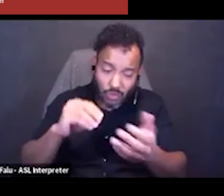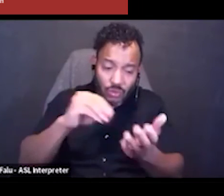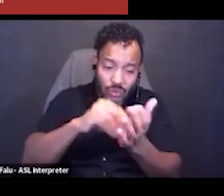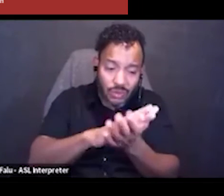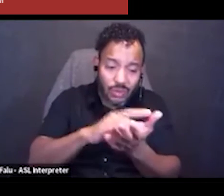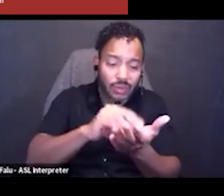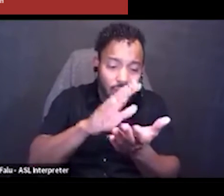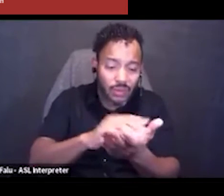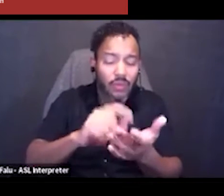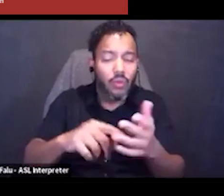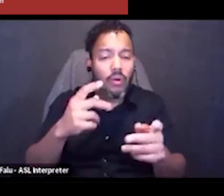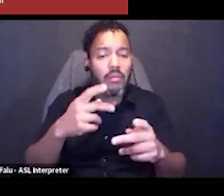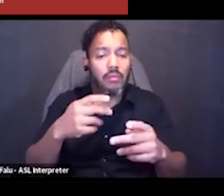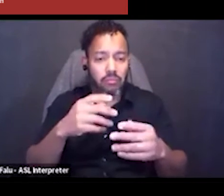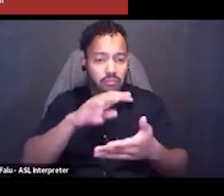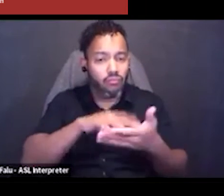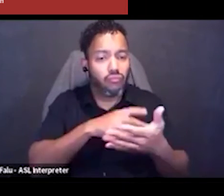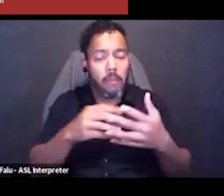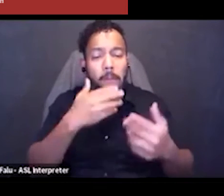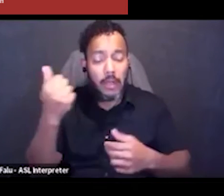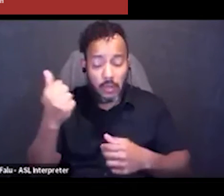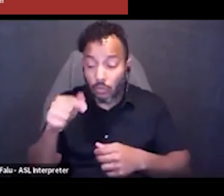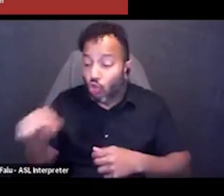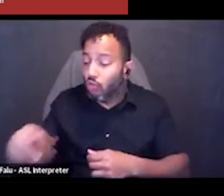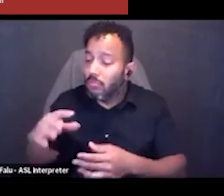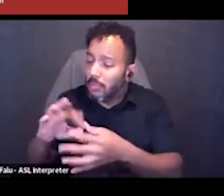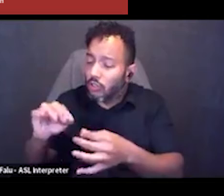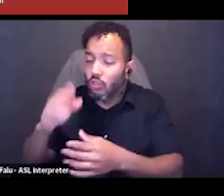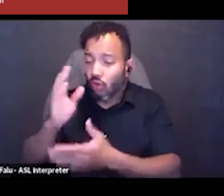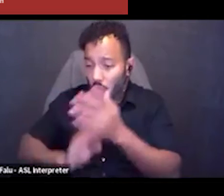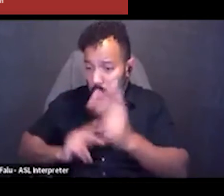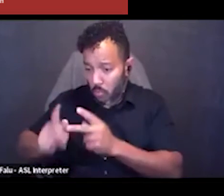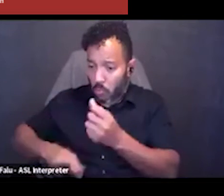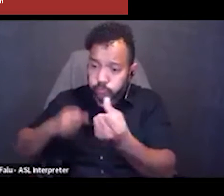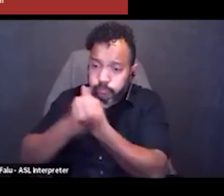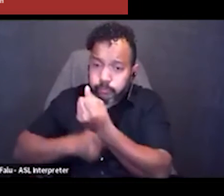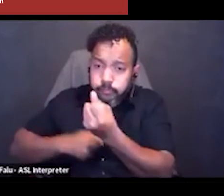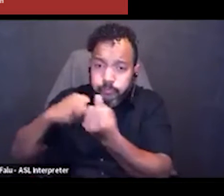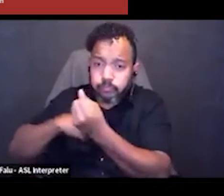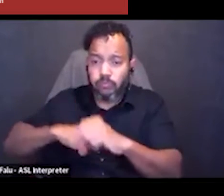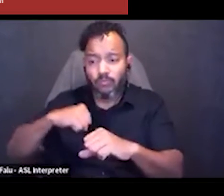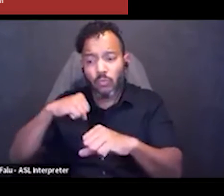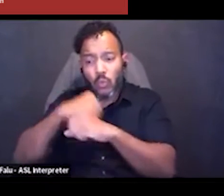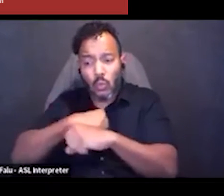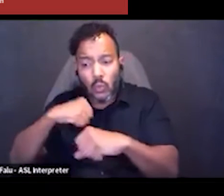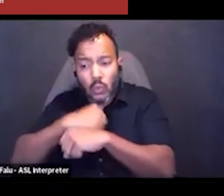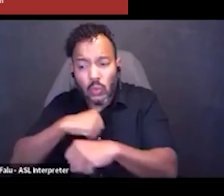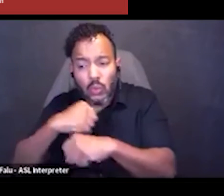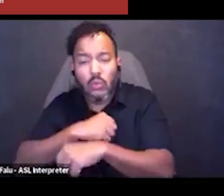You mentioned advocates who are fighting to make these responses better, now I want to